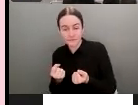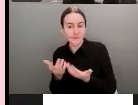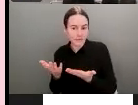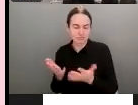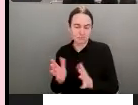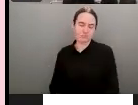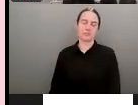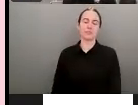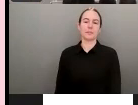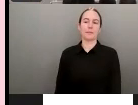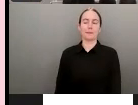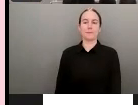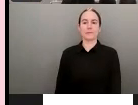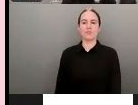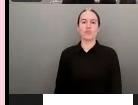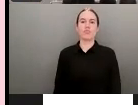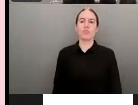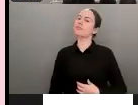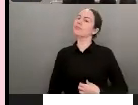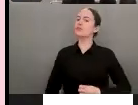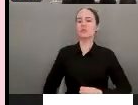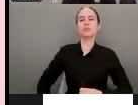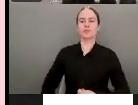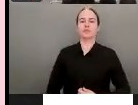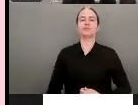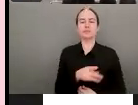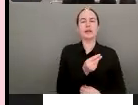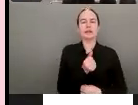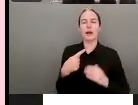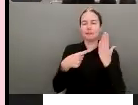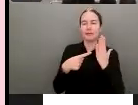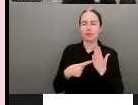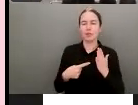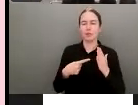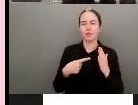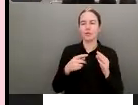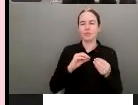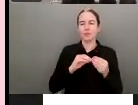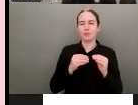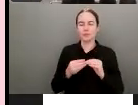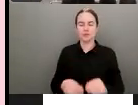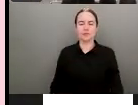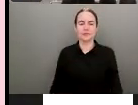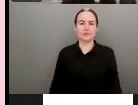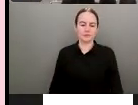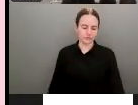Then there are technical differences. I have been spending so much time with Android,